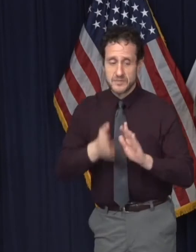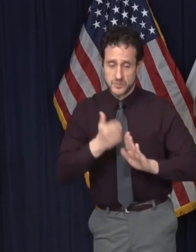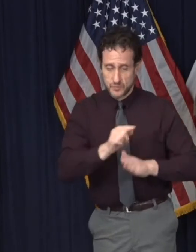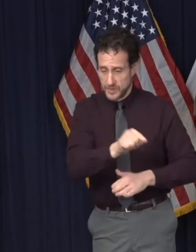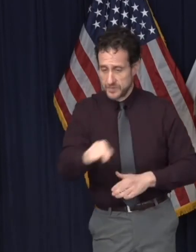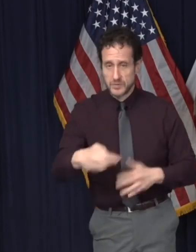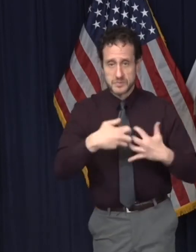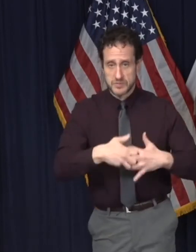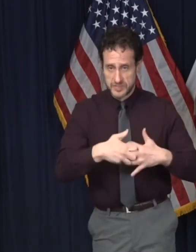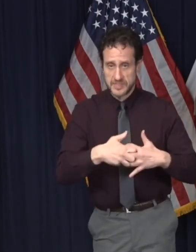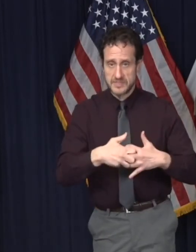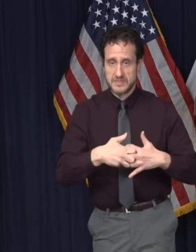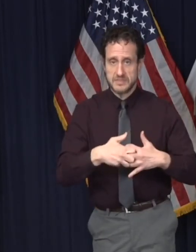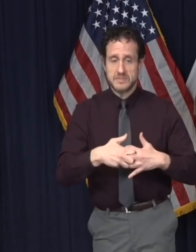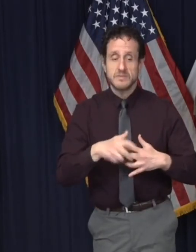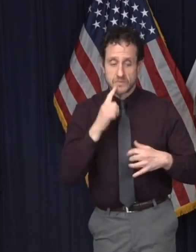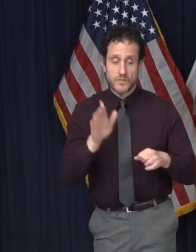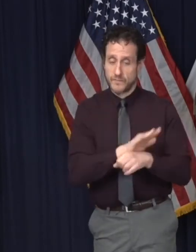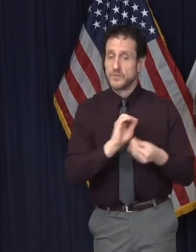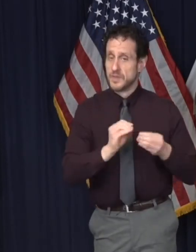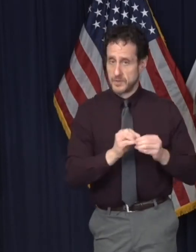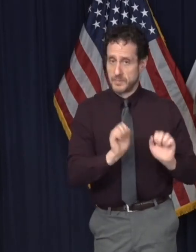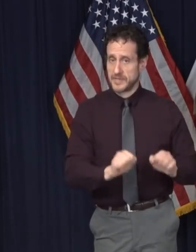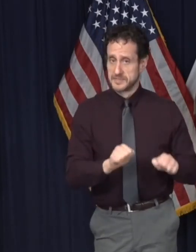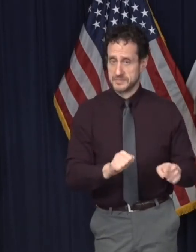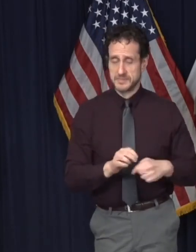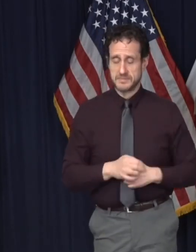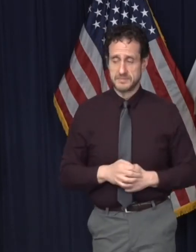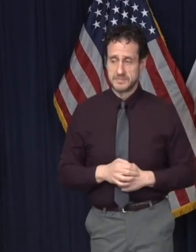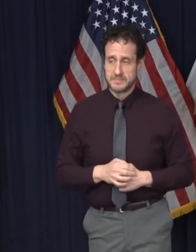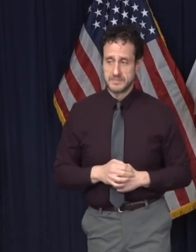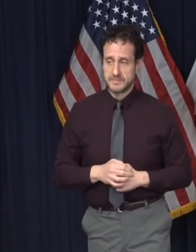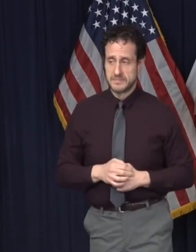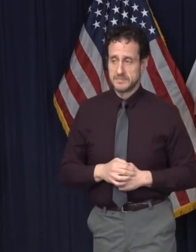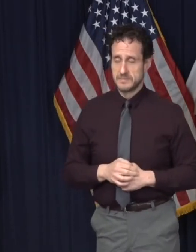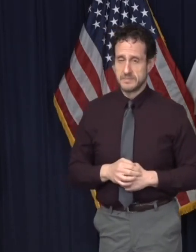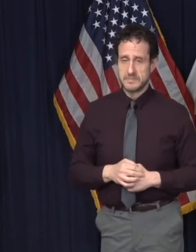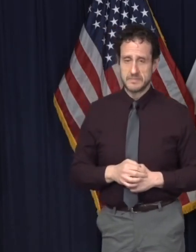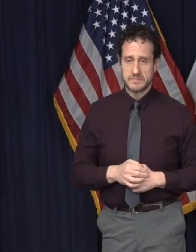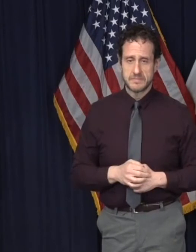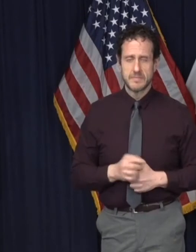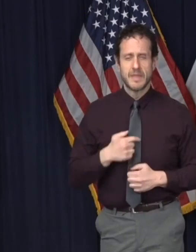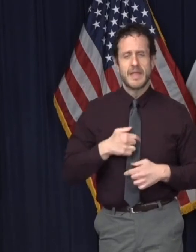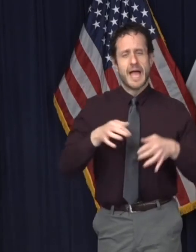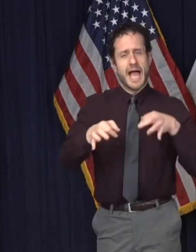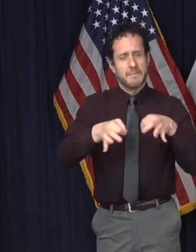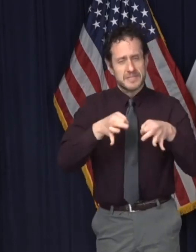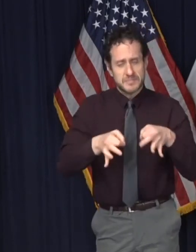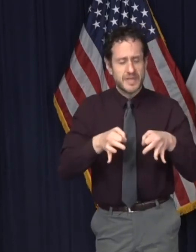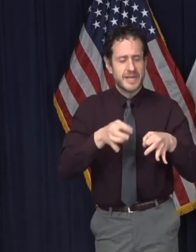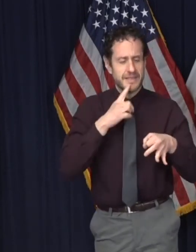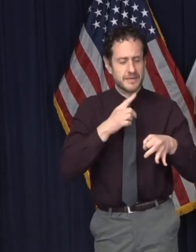THE TESTS THAT WE NEED TO RUN THOSE MACHINES AT FULL BOAR. I LAY OUT THESE OBSTACLES NOT TO